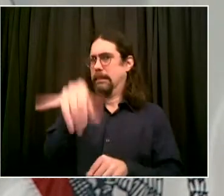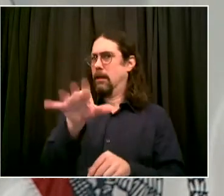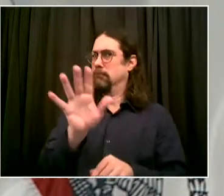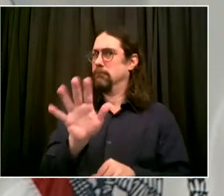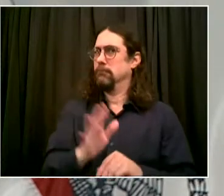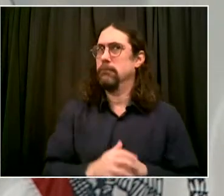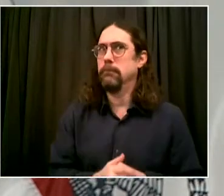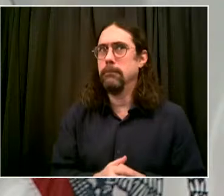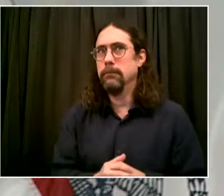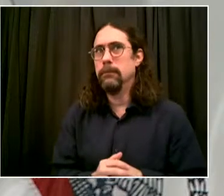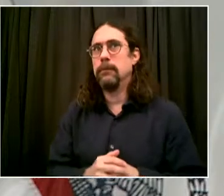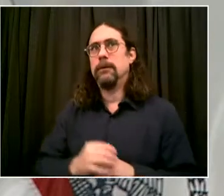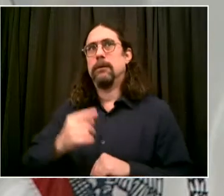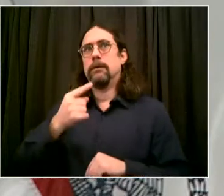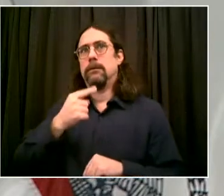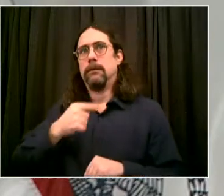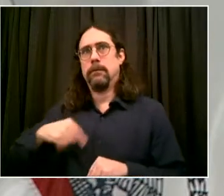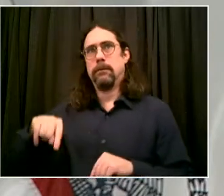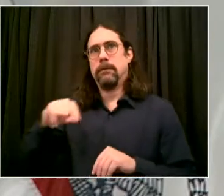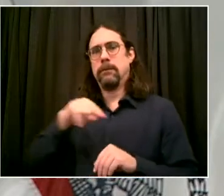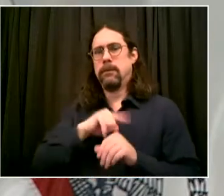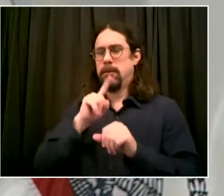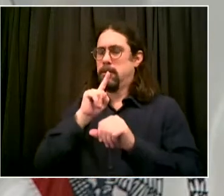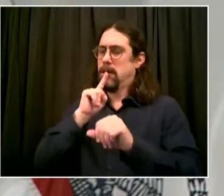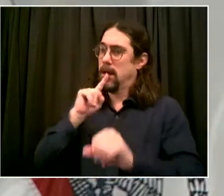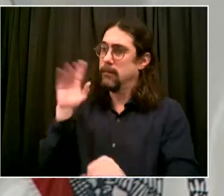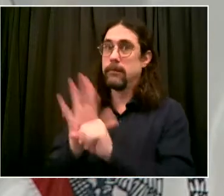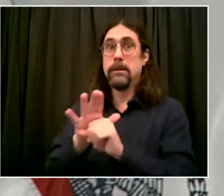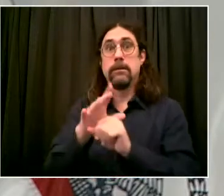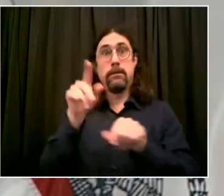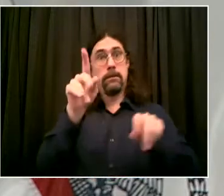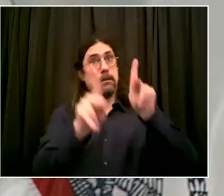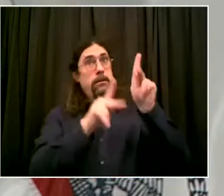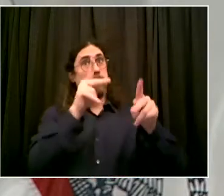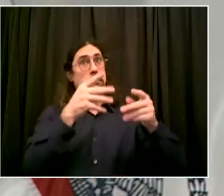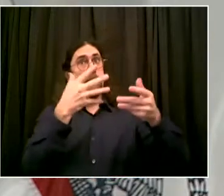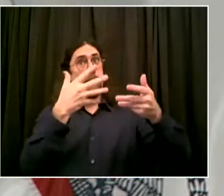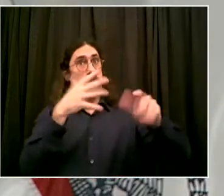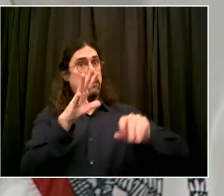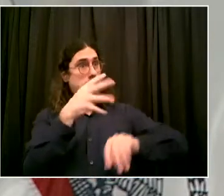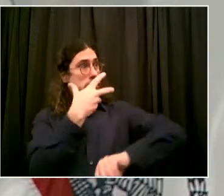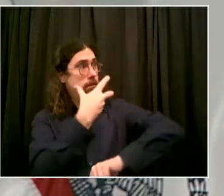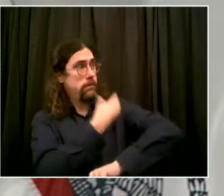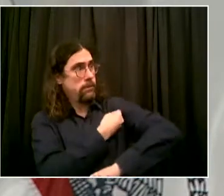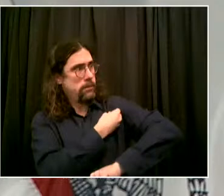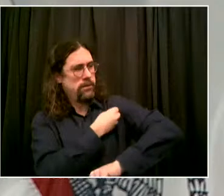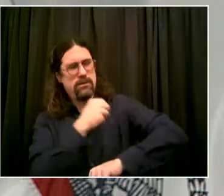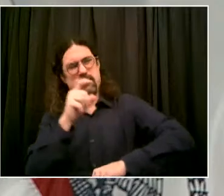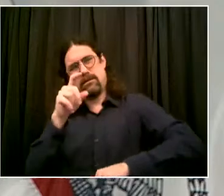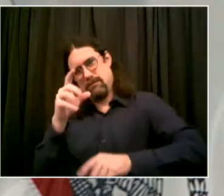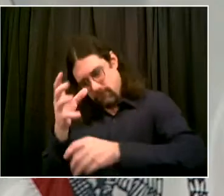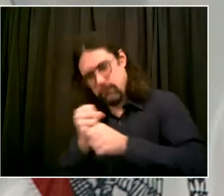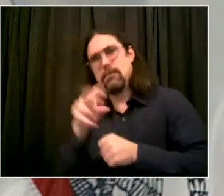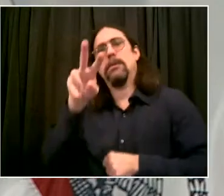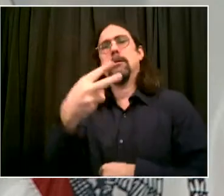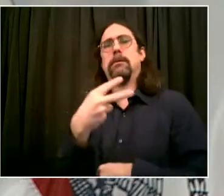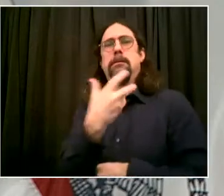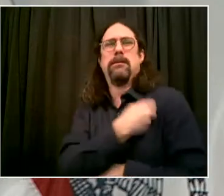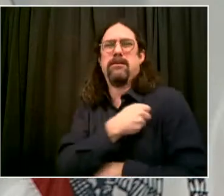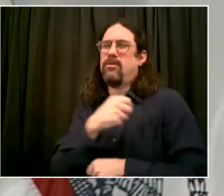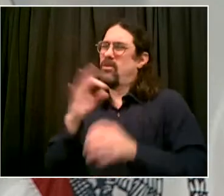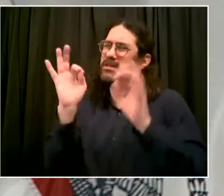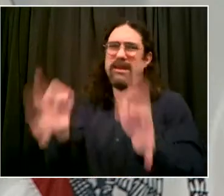EERYVEONE GETTING